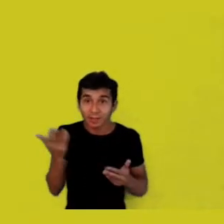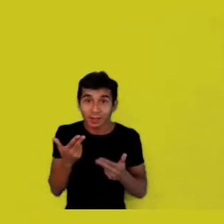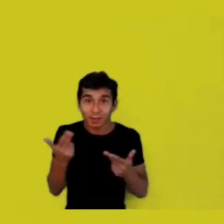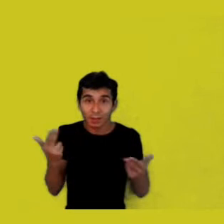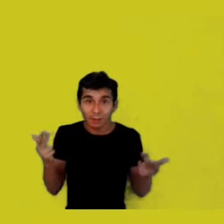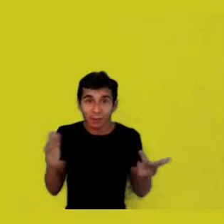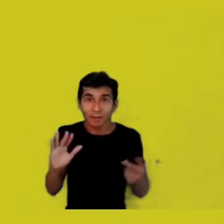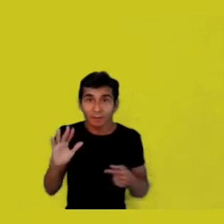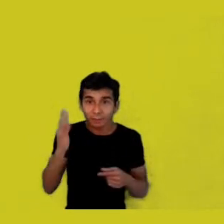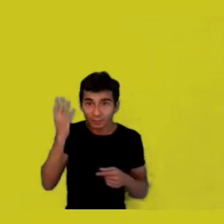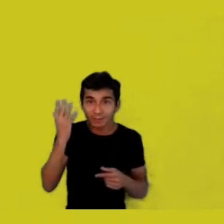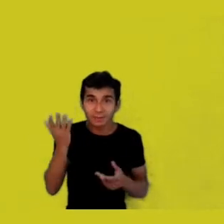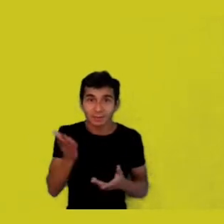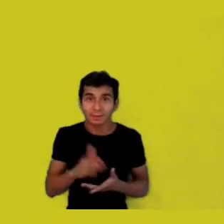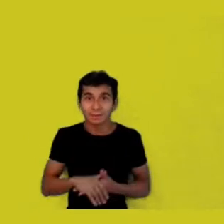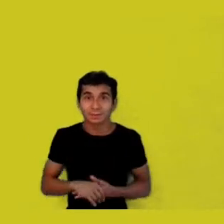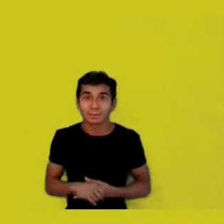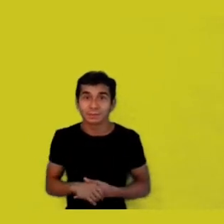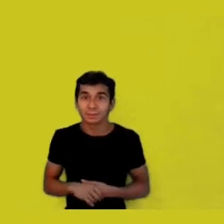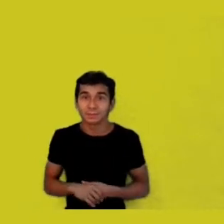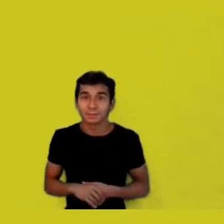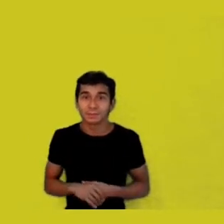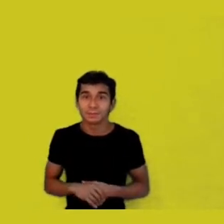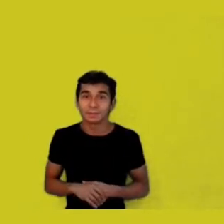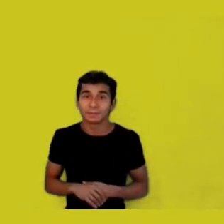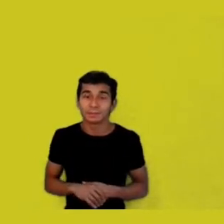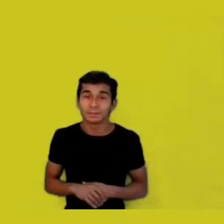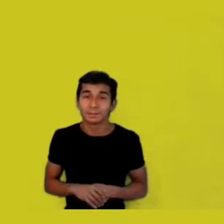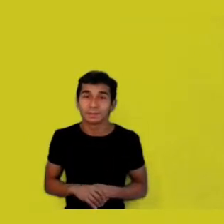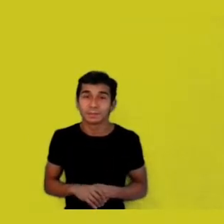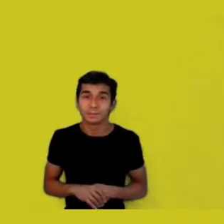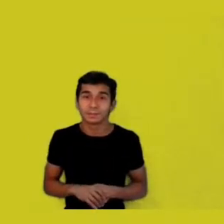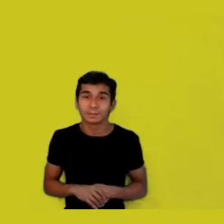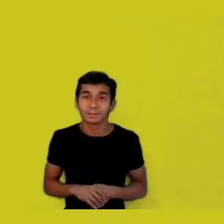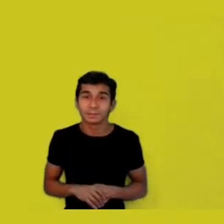and in that sense,